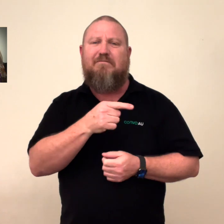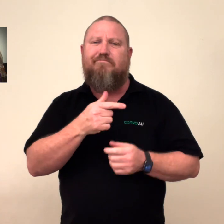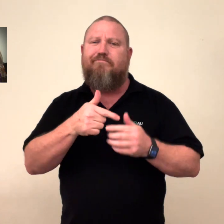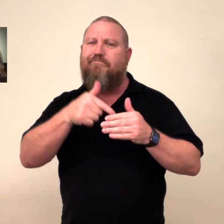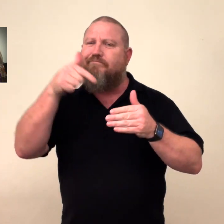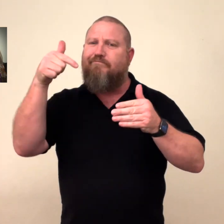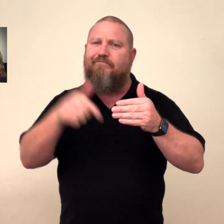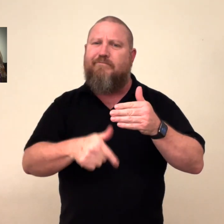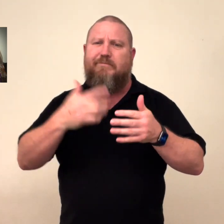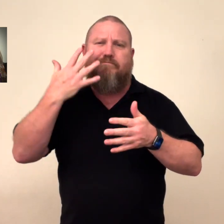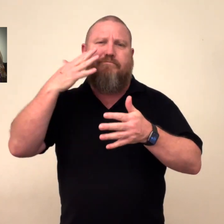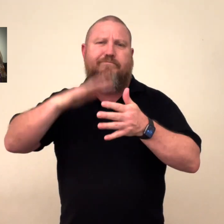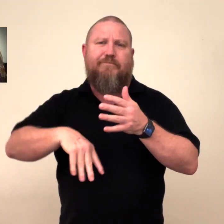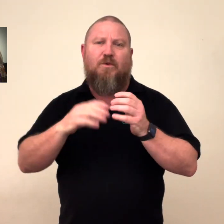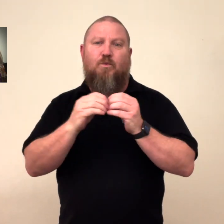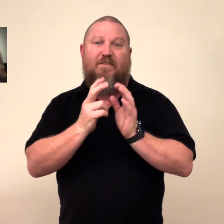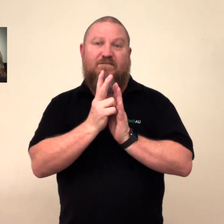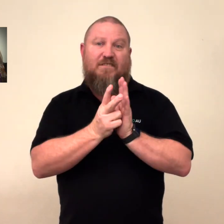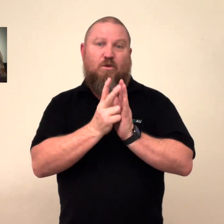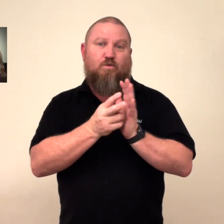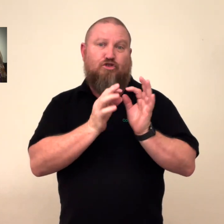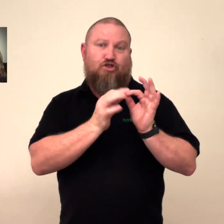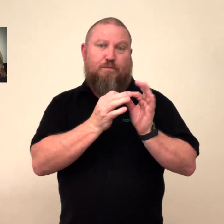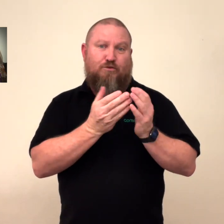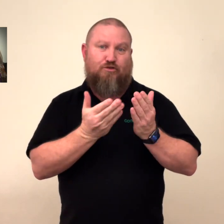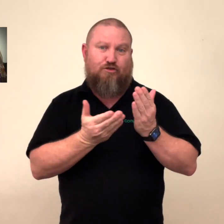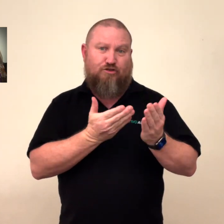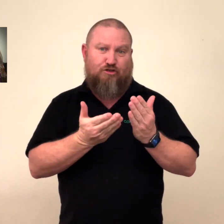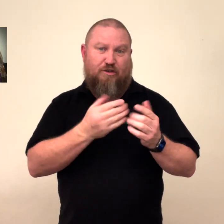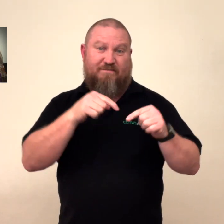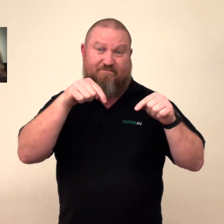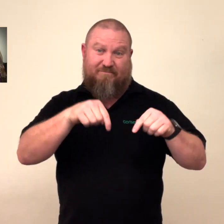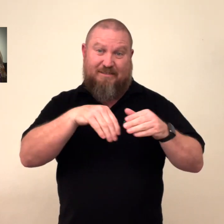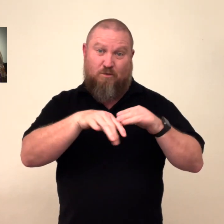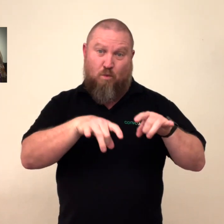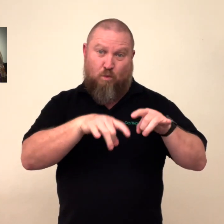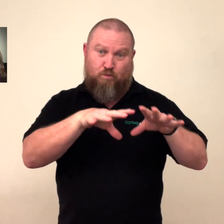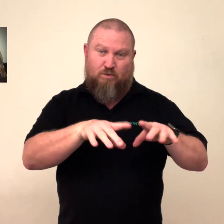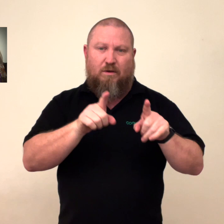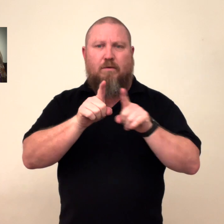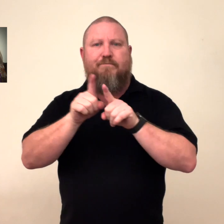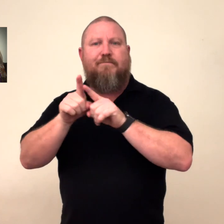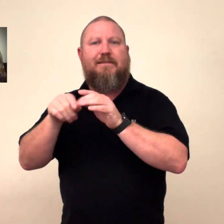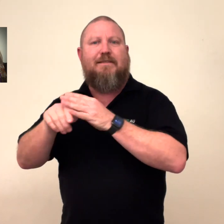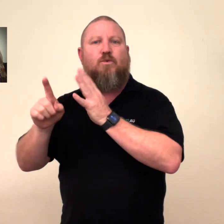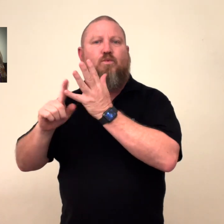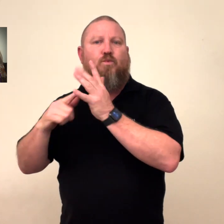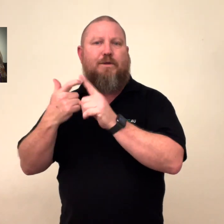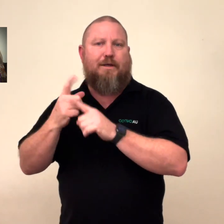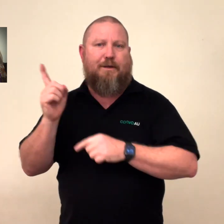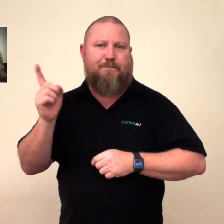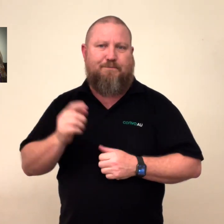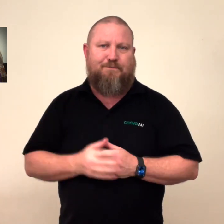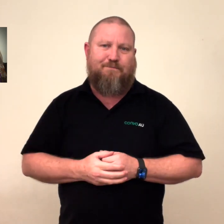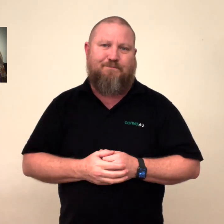Danielle is an industry leader in the provisioning of video interpreting services and the video remote interpreting the video remote interpreting in Australia and in the United Kingdom.